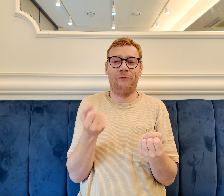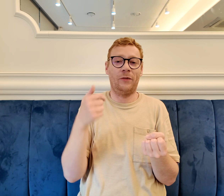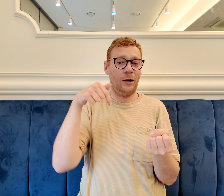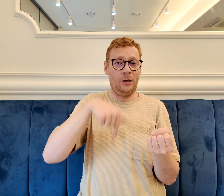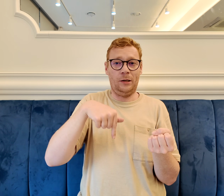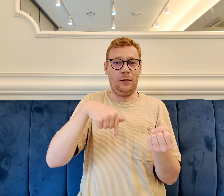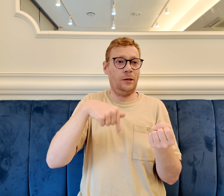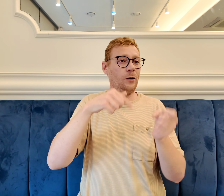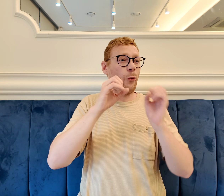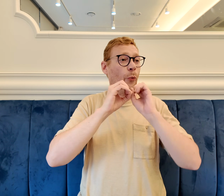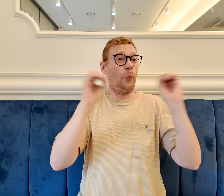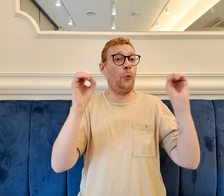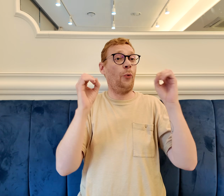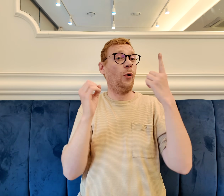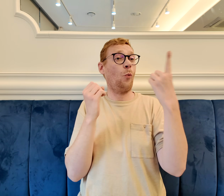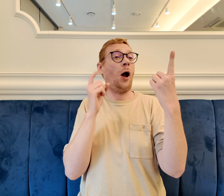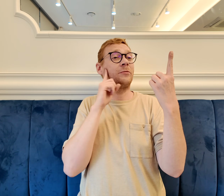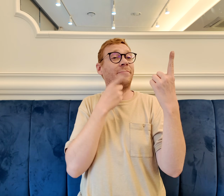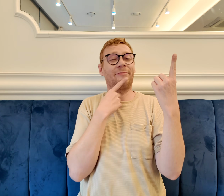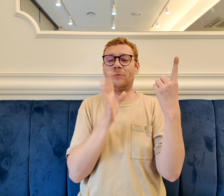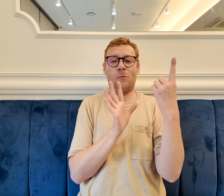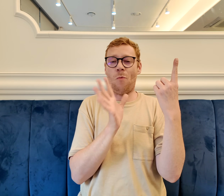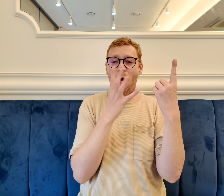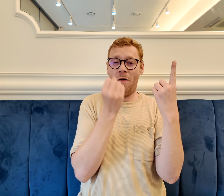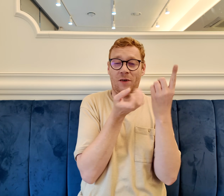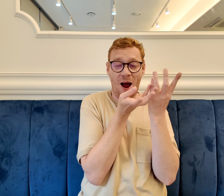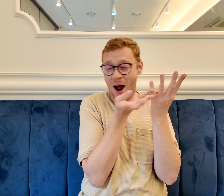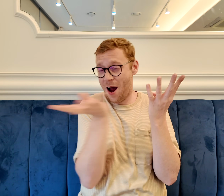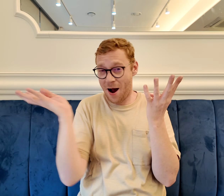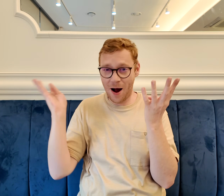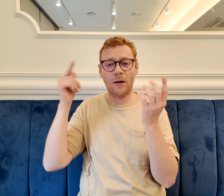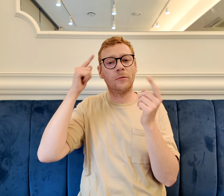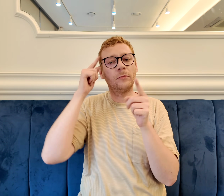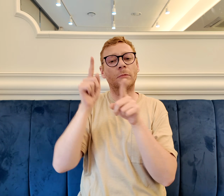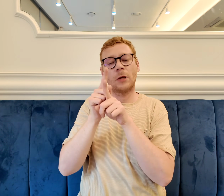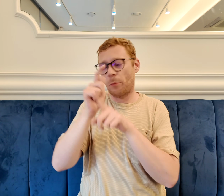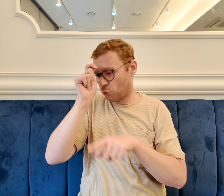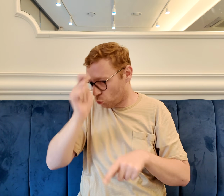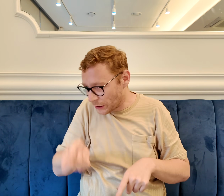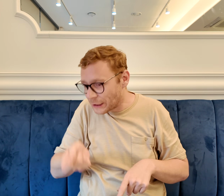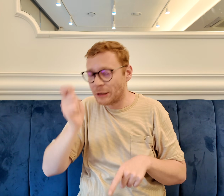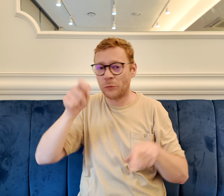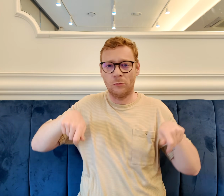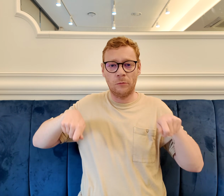Deaf people are not just one person. Deaf people are diverse individuals with unique personalities and abilities. We must respect that diversity.